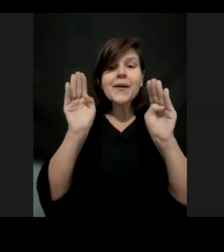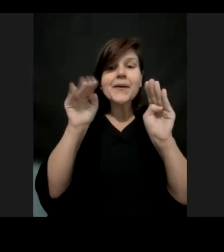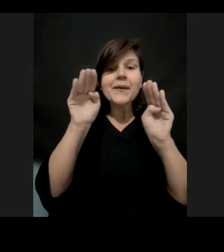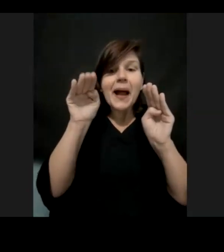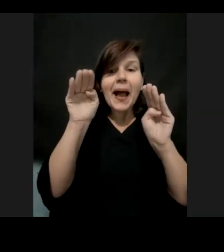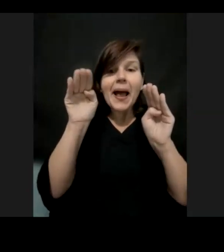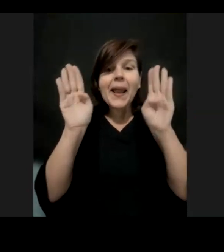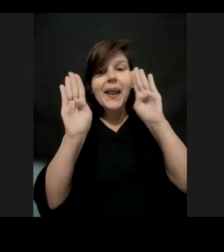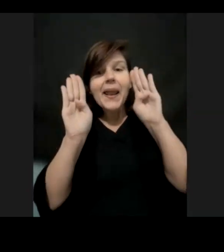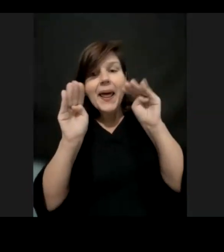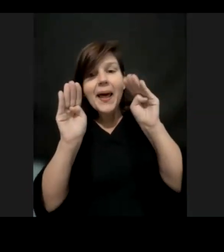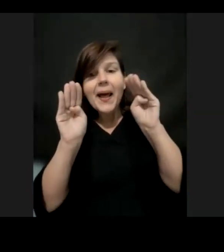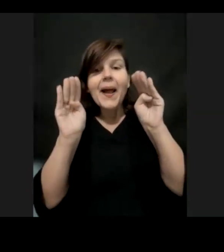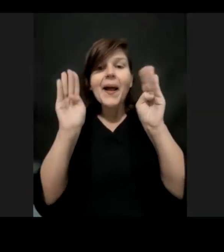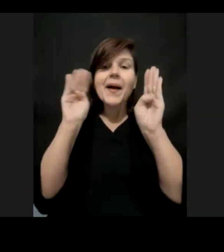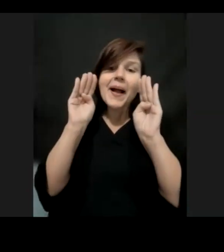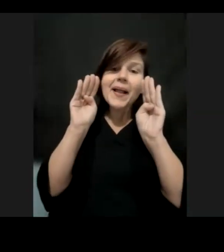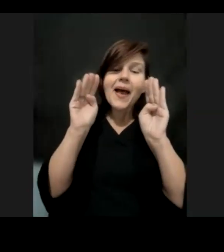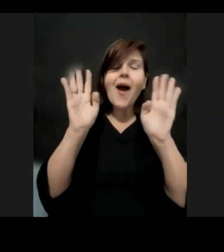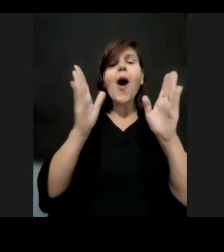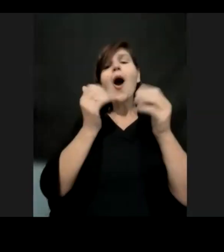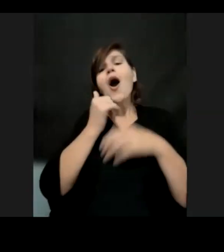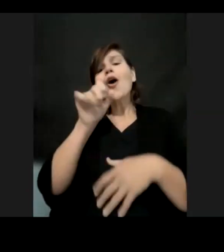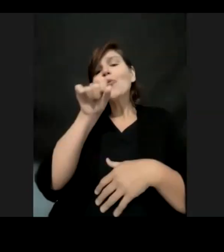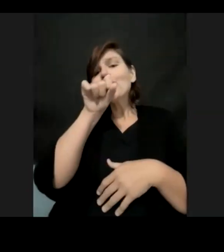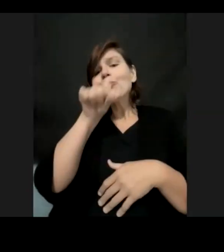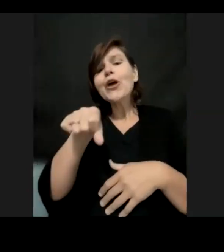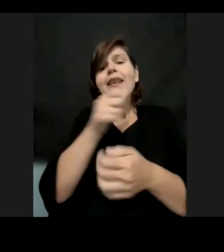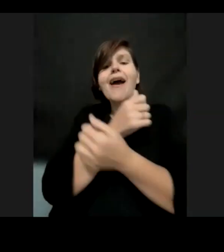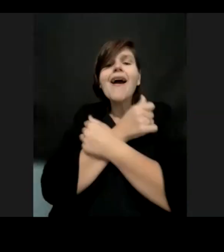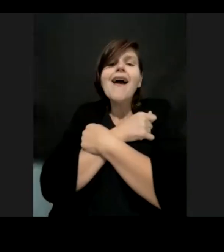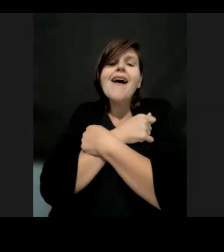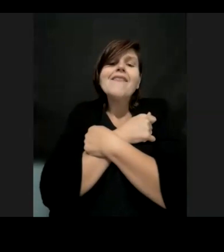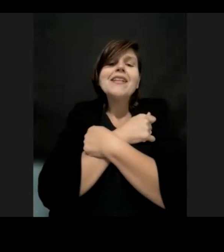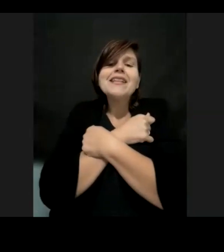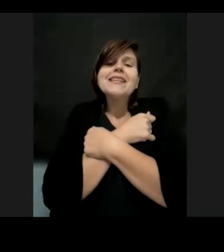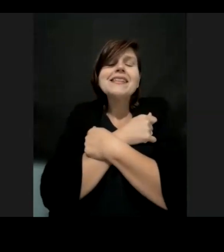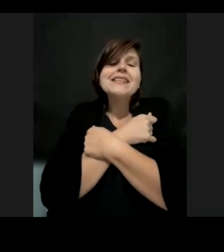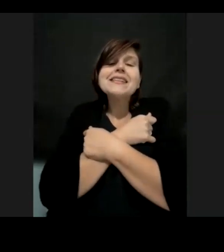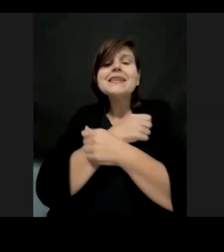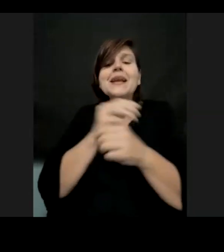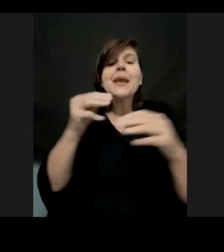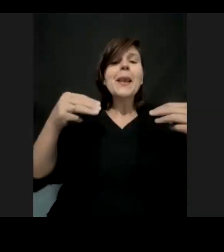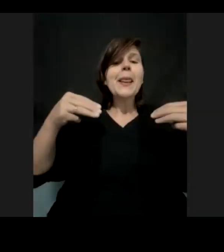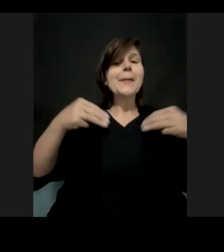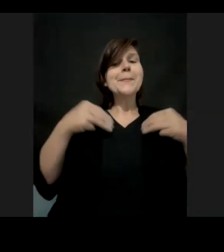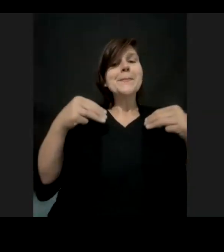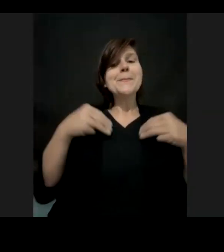Oh, we love Little Marvin. Give Little Marvin a big hug. Aw, we love both the Marvins.